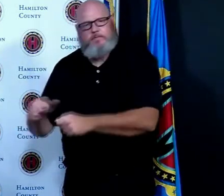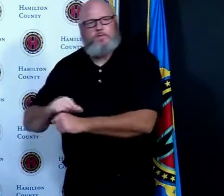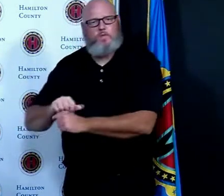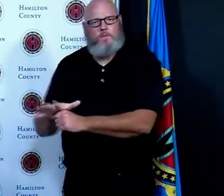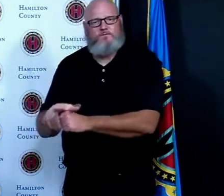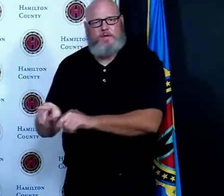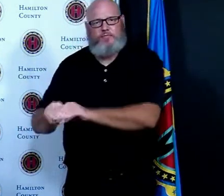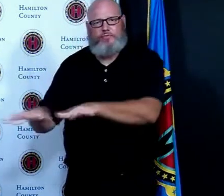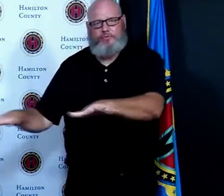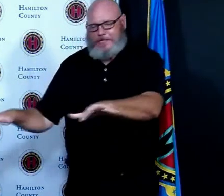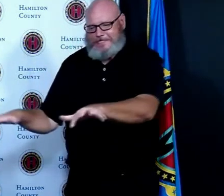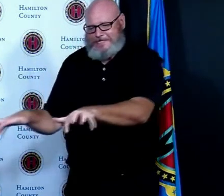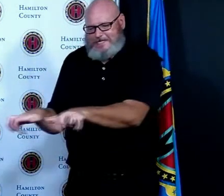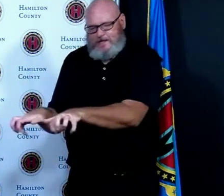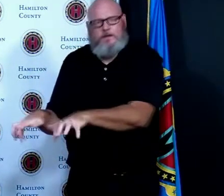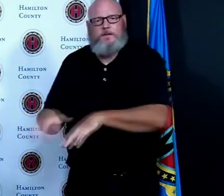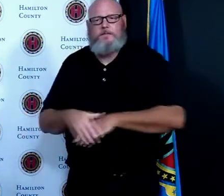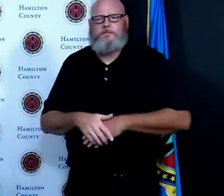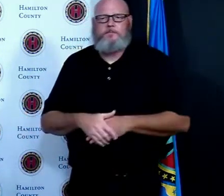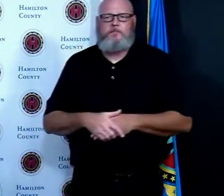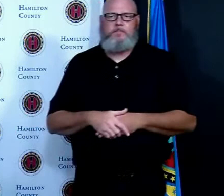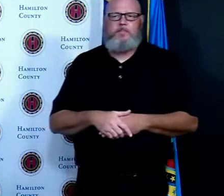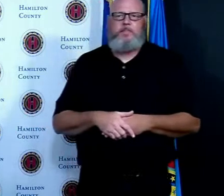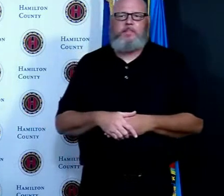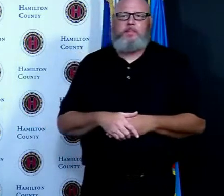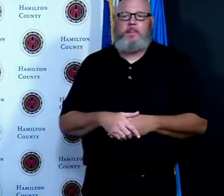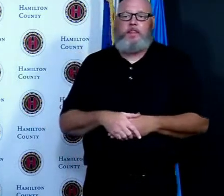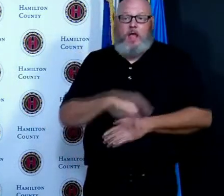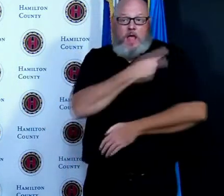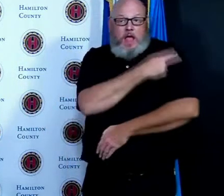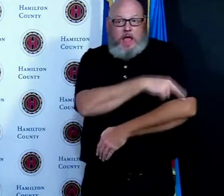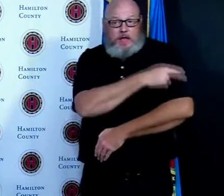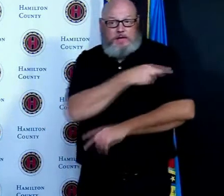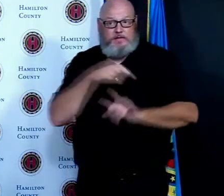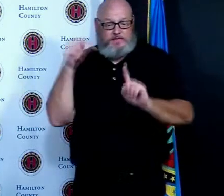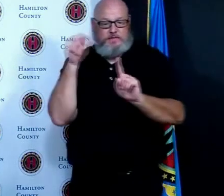we are seeing more hospitalizations than we've ever seen in the course of this pandemic has